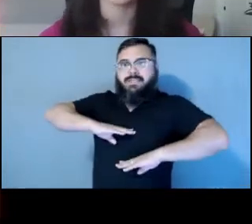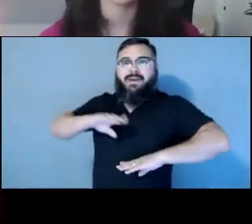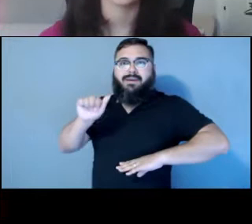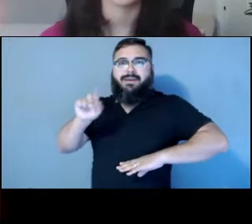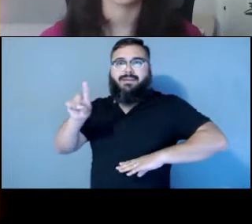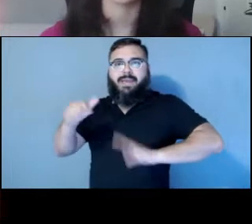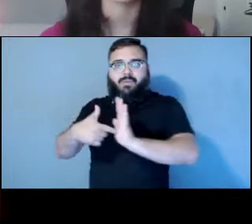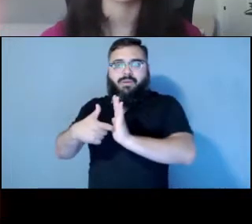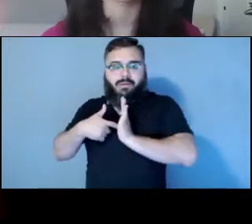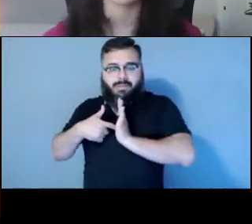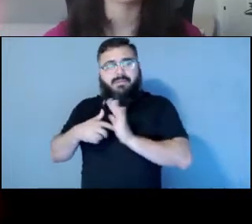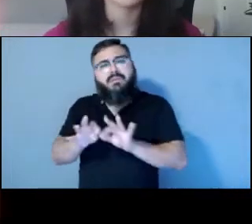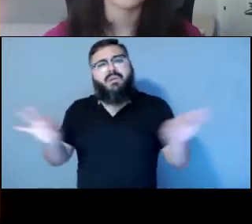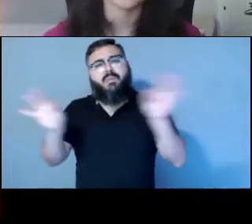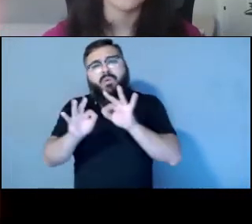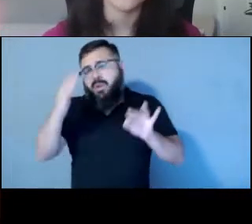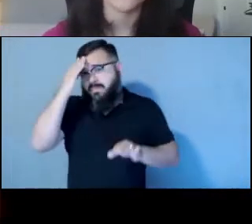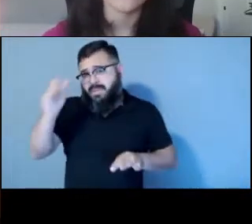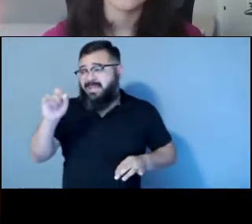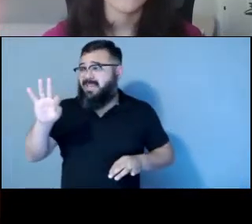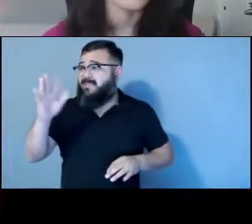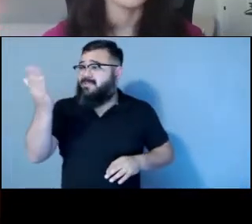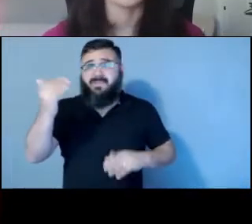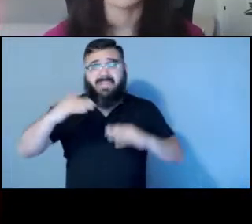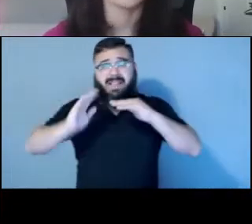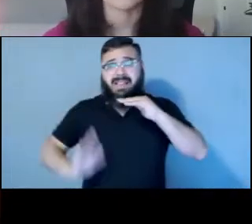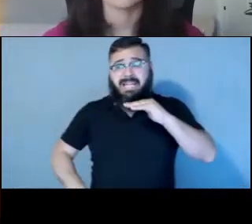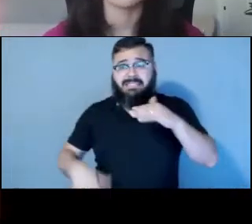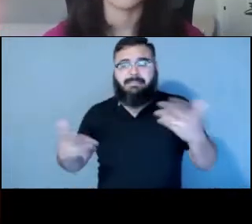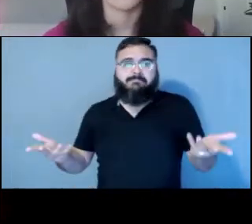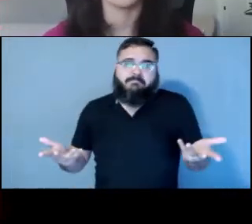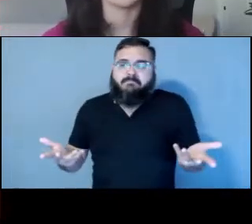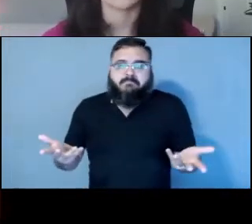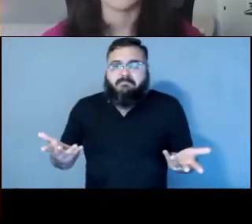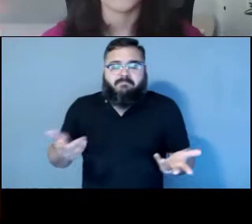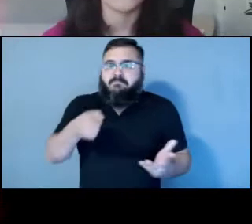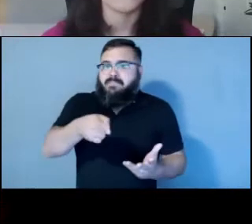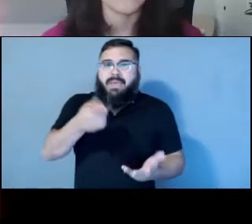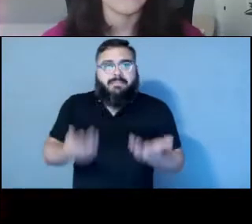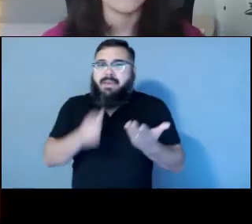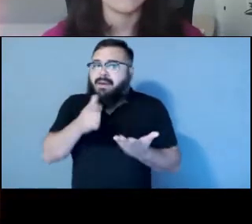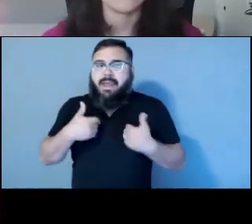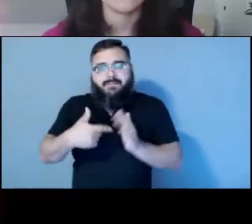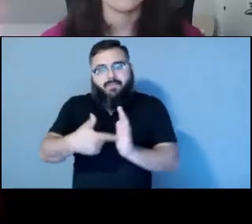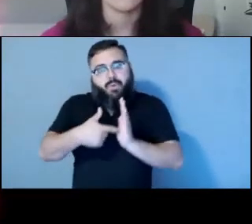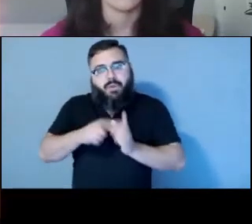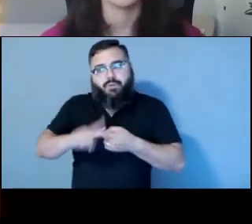And this is important because if it's less than 15 employees they may not have any requirements to comply with the ADA.